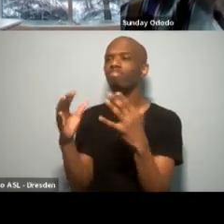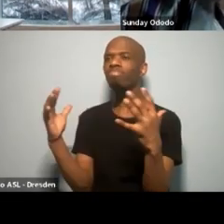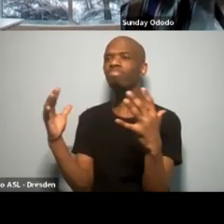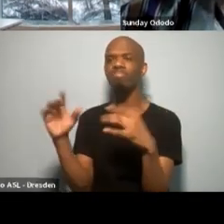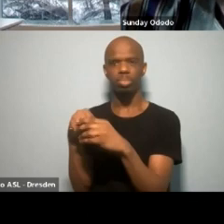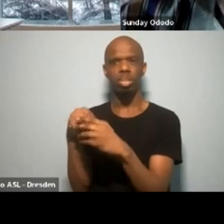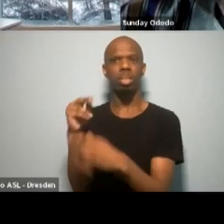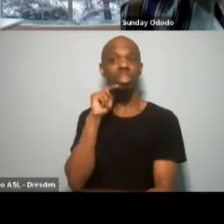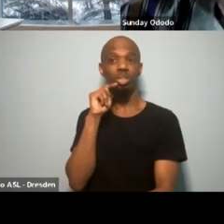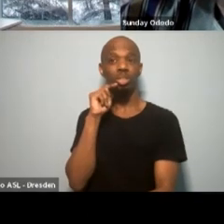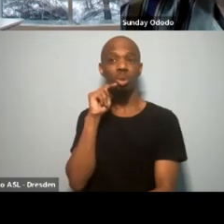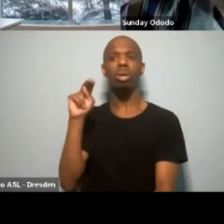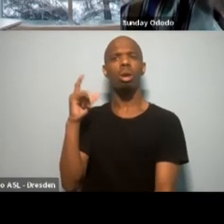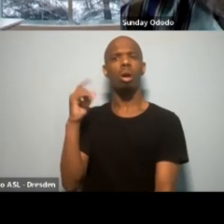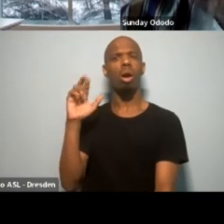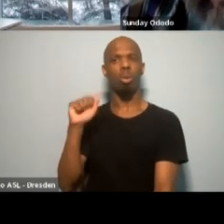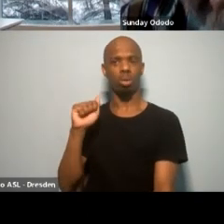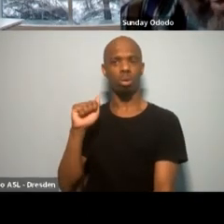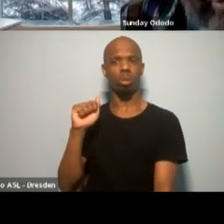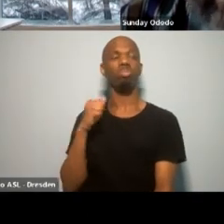to be part of the policy review.